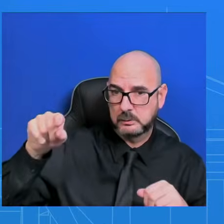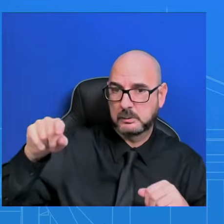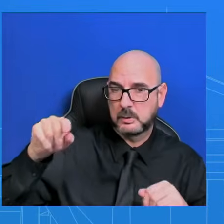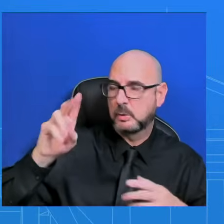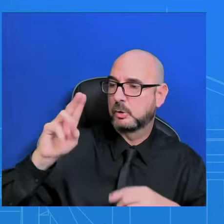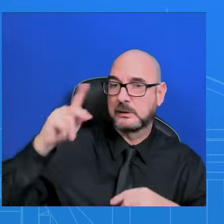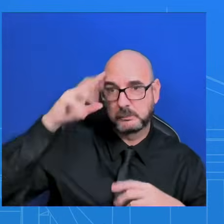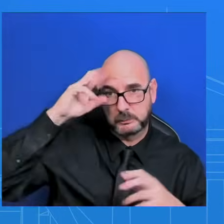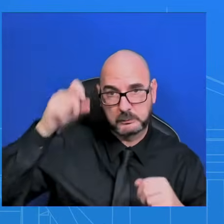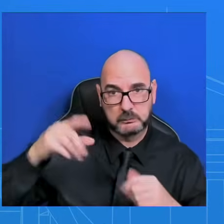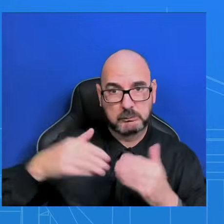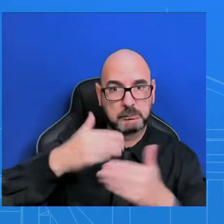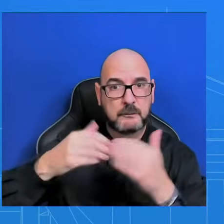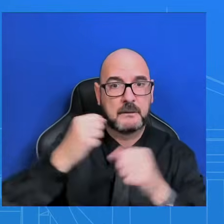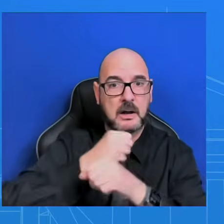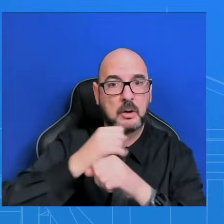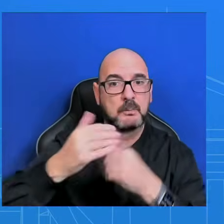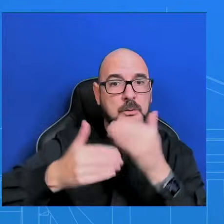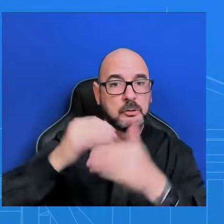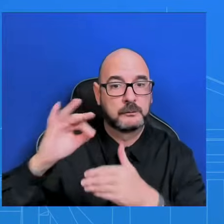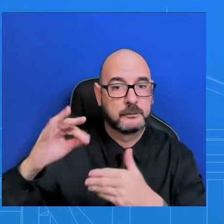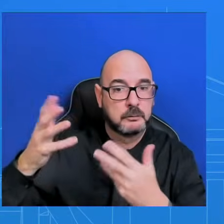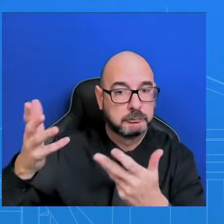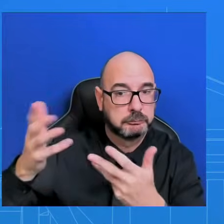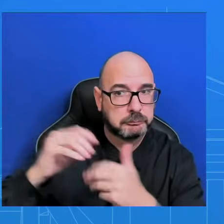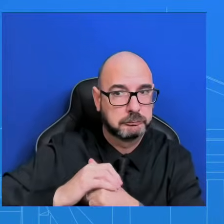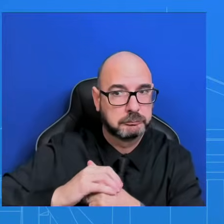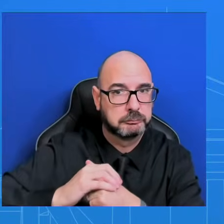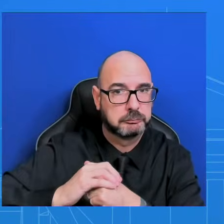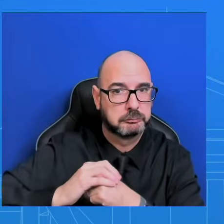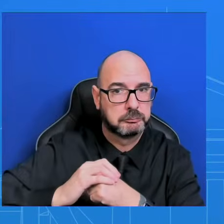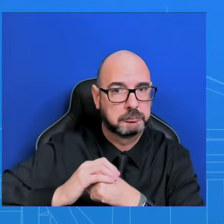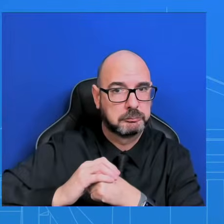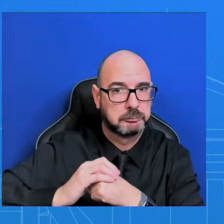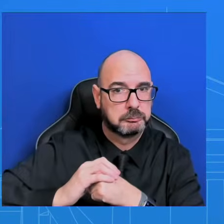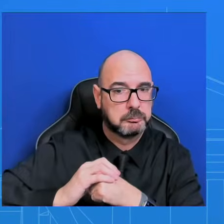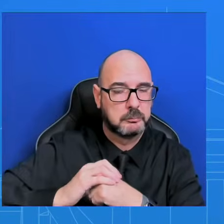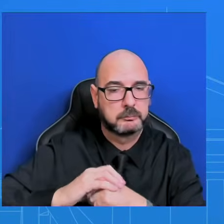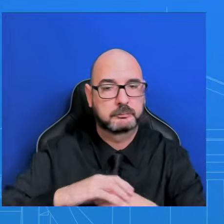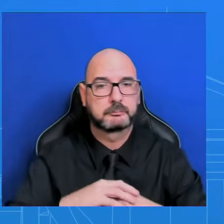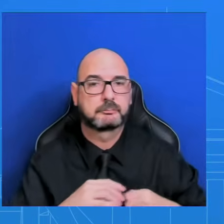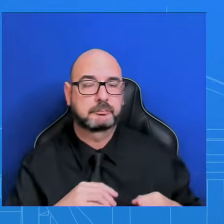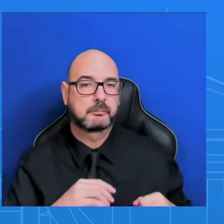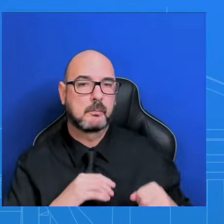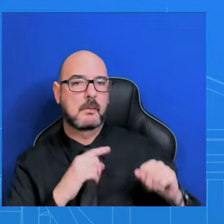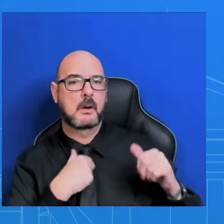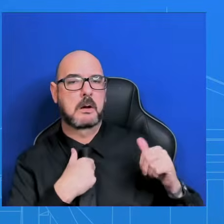my White House colleagues at the Counsel -- at the Counsel's Office respond to that. Go ahead. The Press: Karine, a month ago today